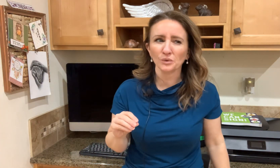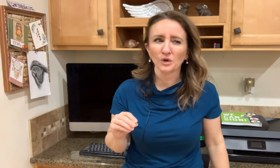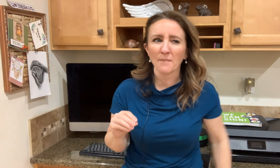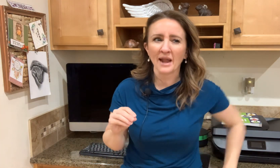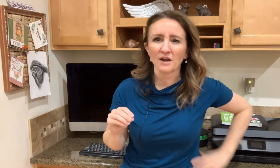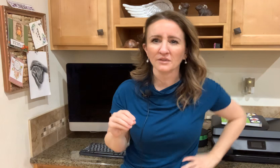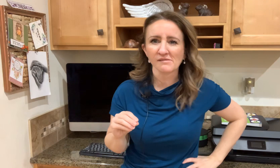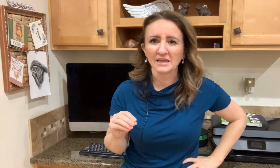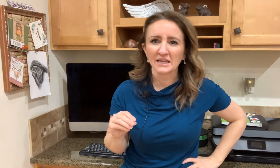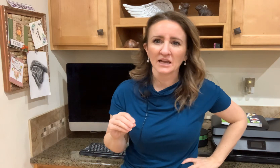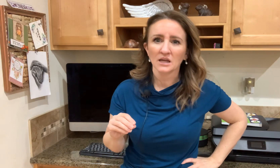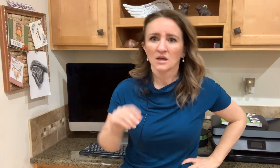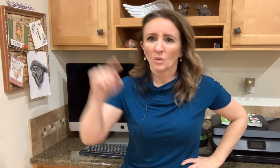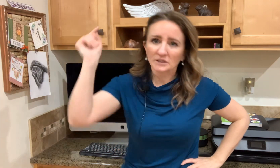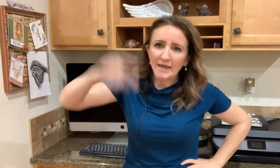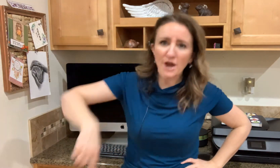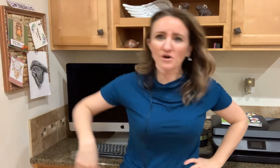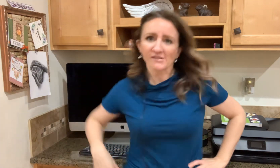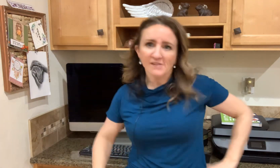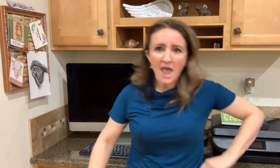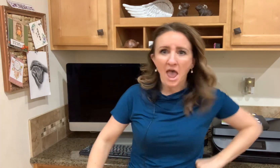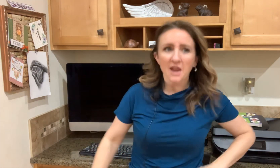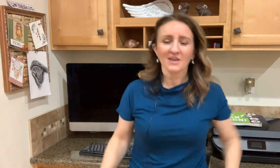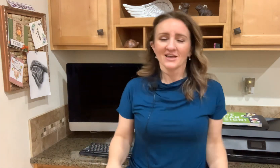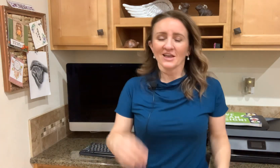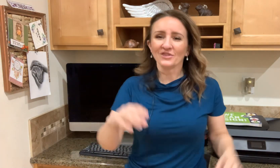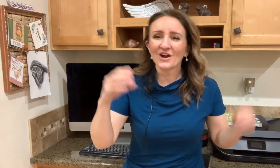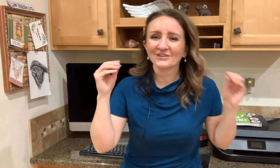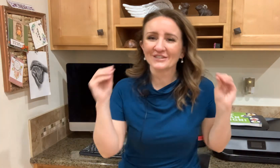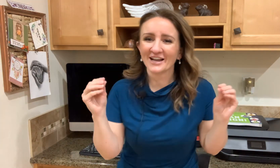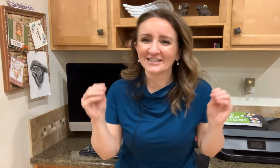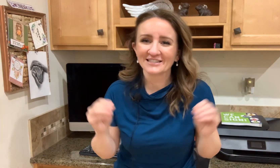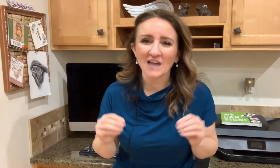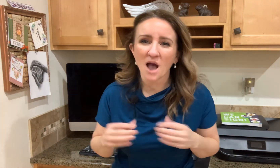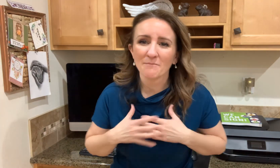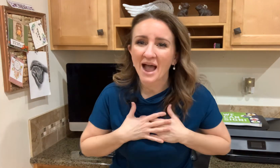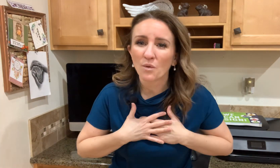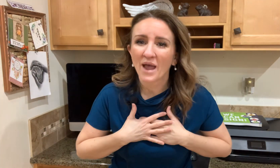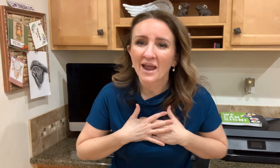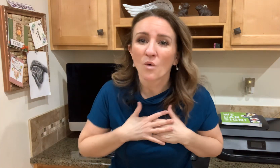coming out of this thinking "well Tara said!" It's not my way or the